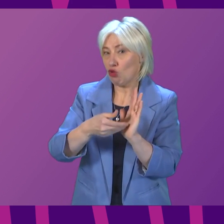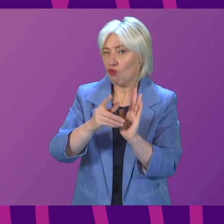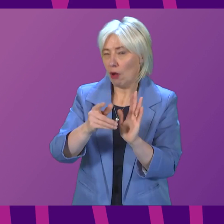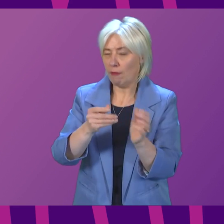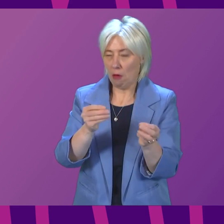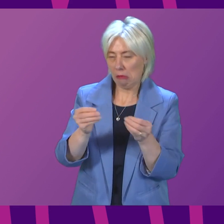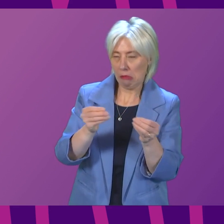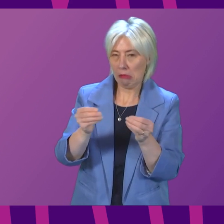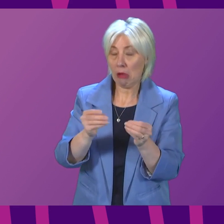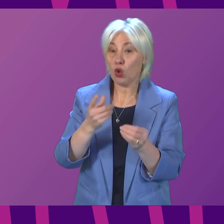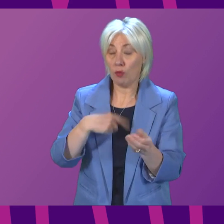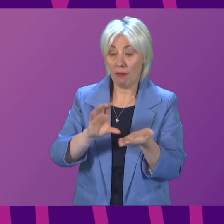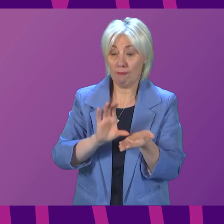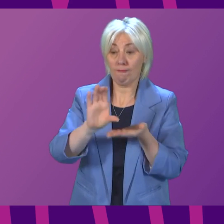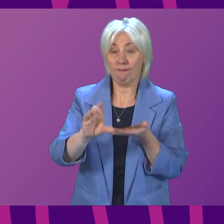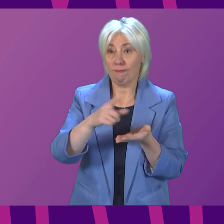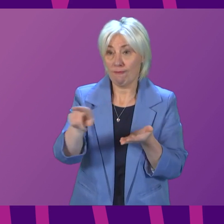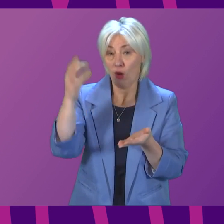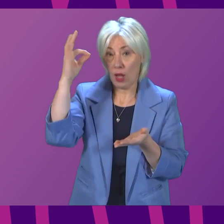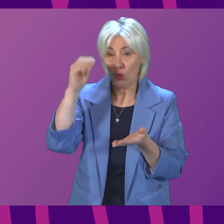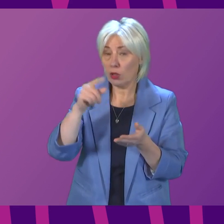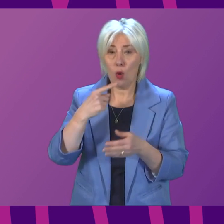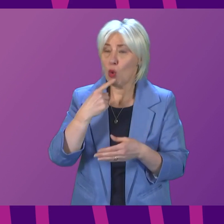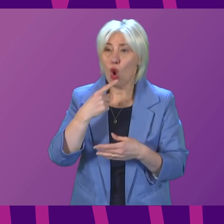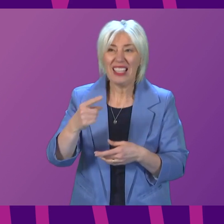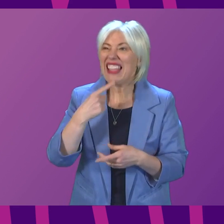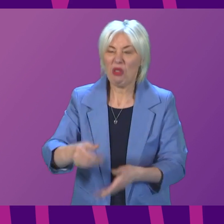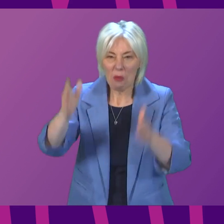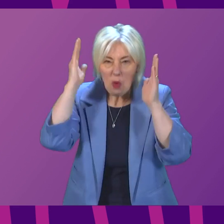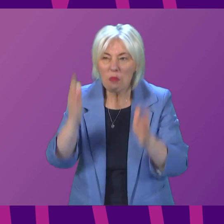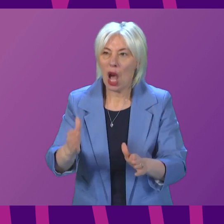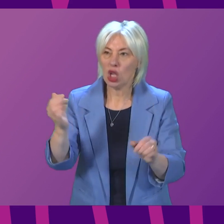We have provided funding for local authorities, but we are not requiring them to chop anything